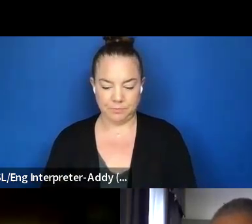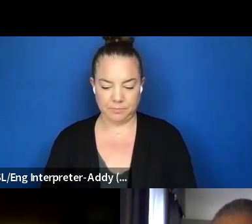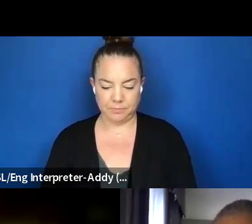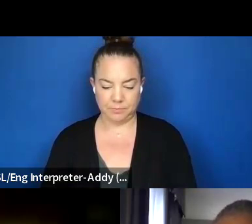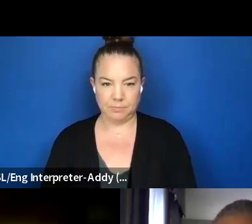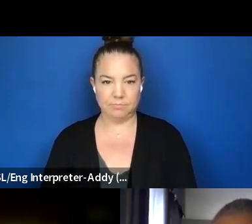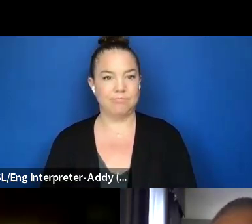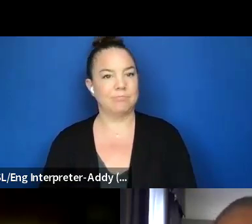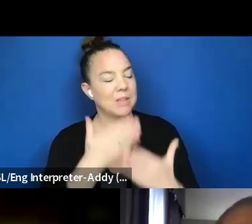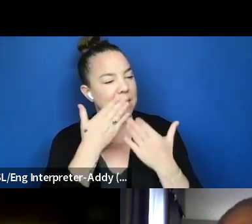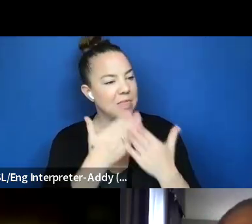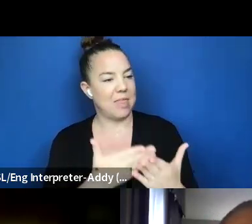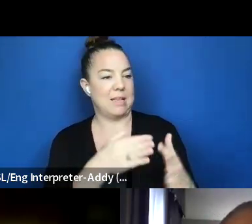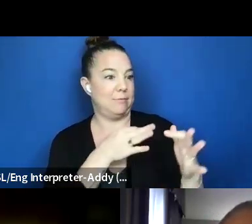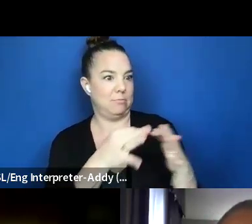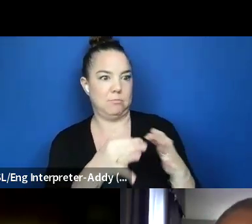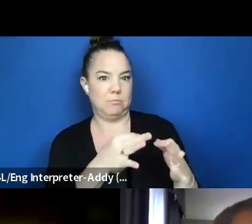Elissa w/ APRIL: Thanks, Natalie, that was super helpful.